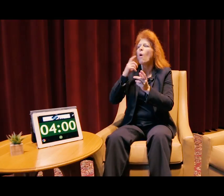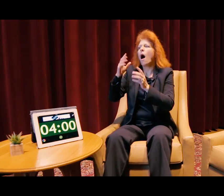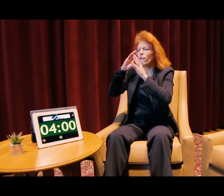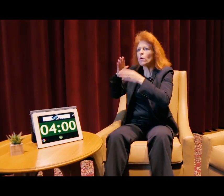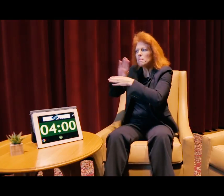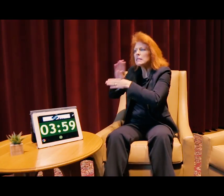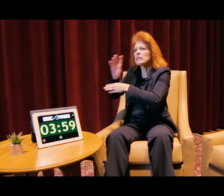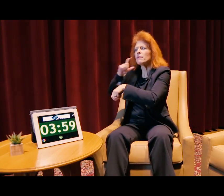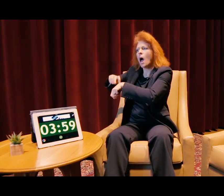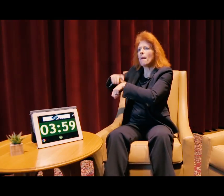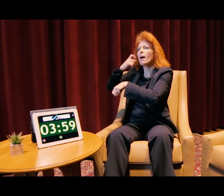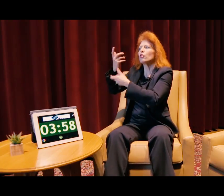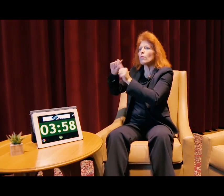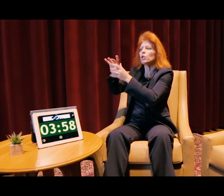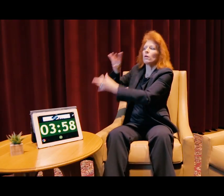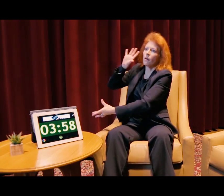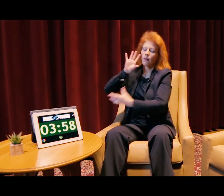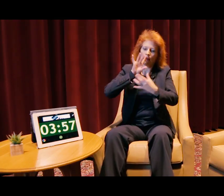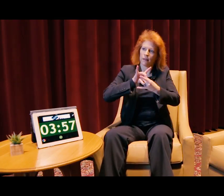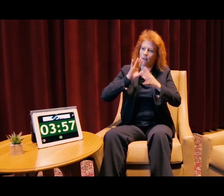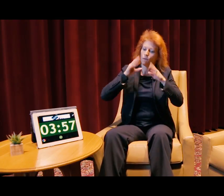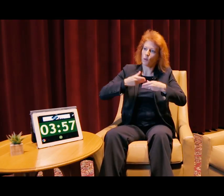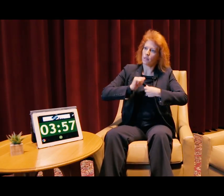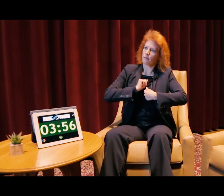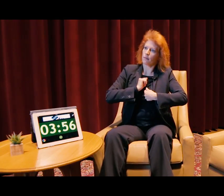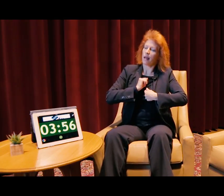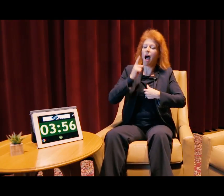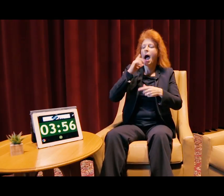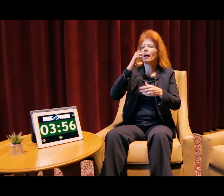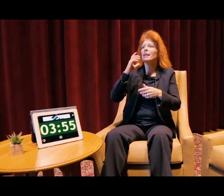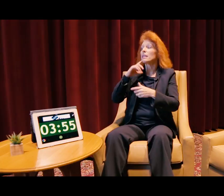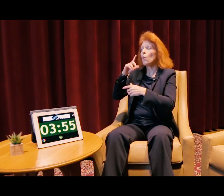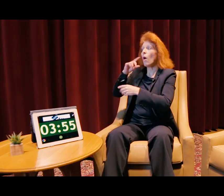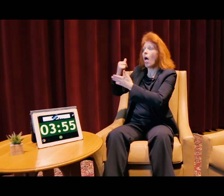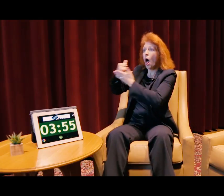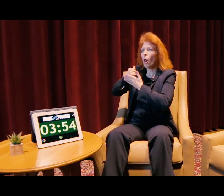because I believe that can serve me well for only so long. It's not sustainable.